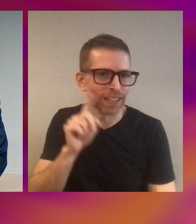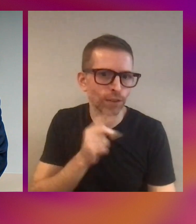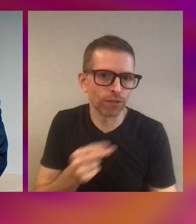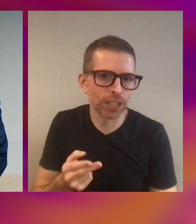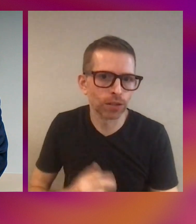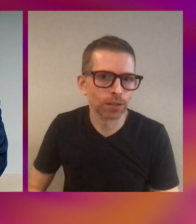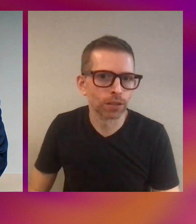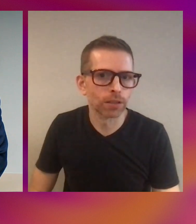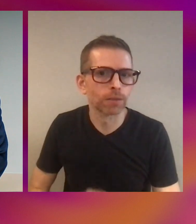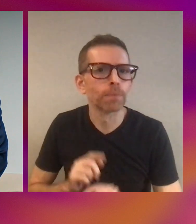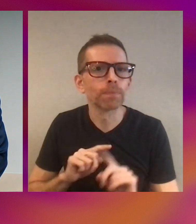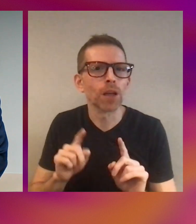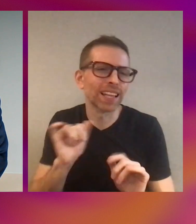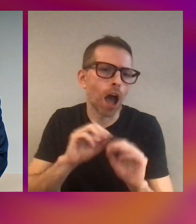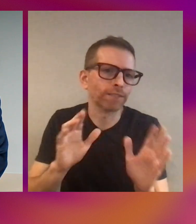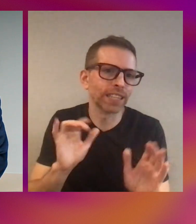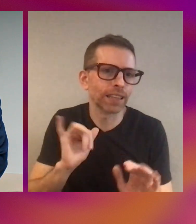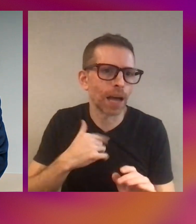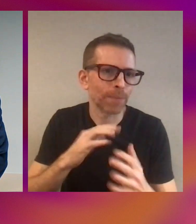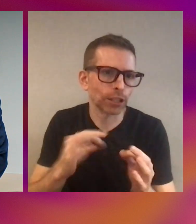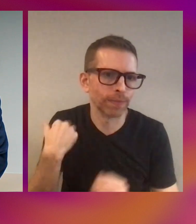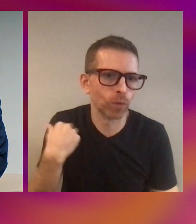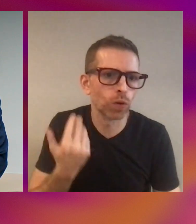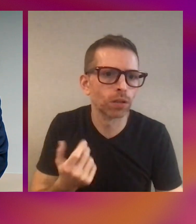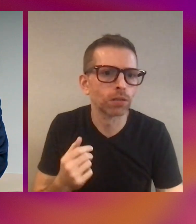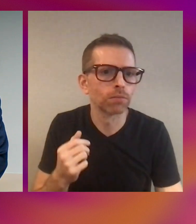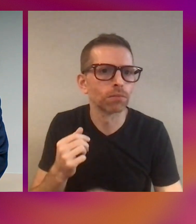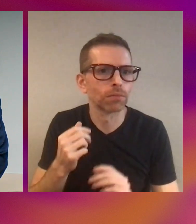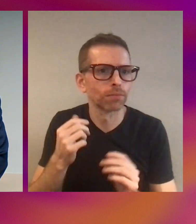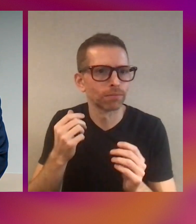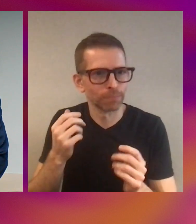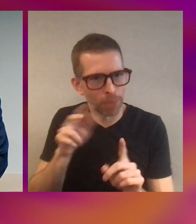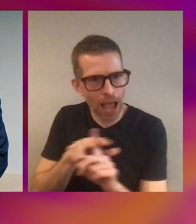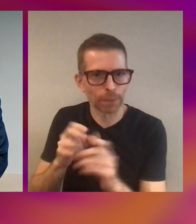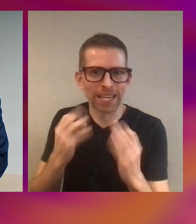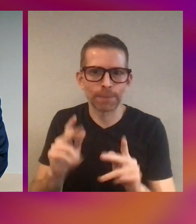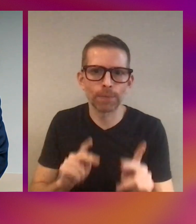provide access for the Deaf and Hard of Hearing user. Obviously, as I just mentioned,